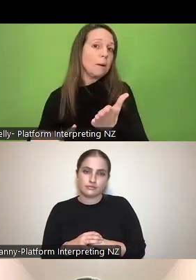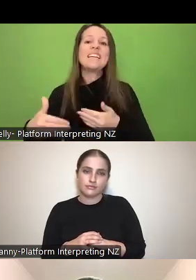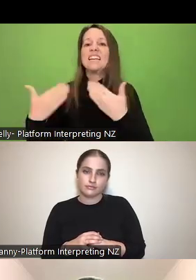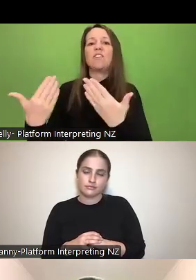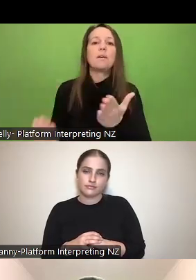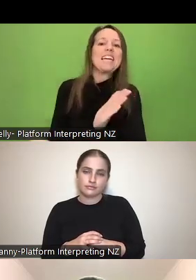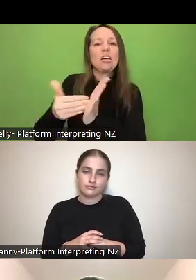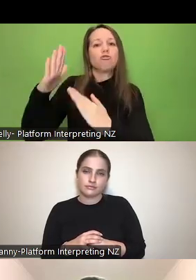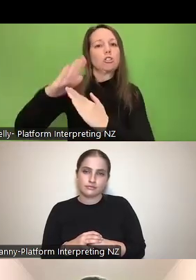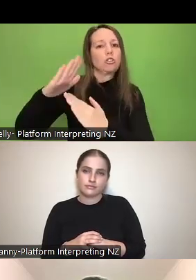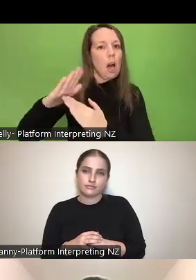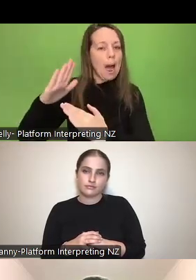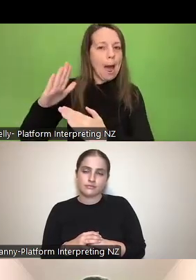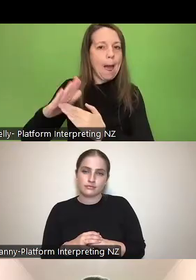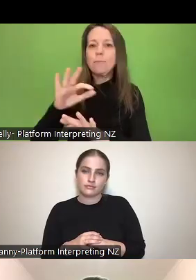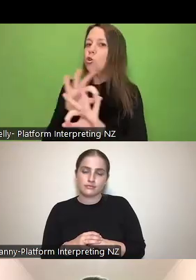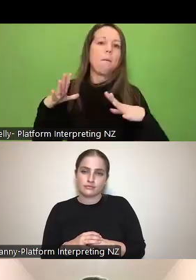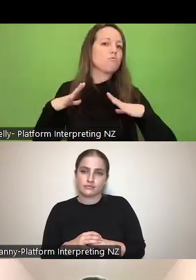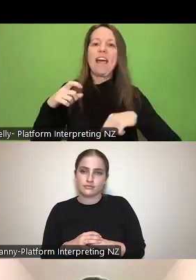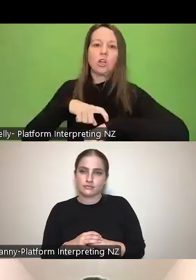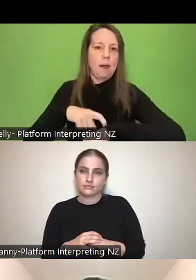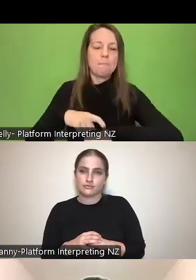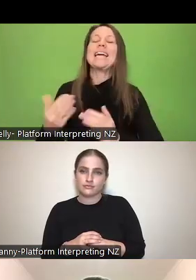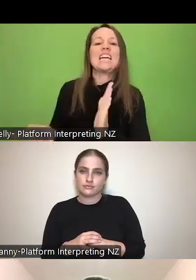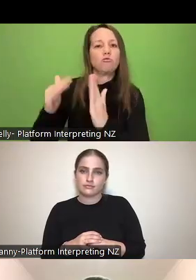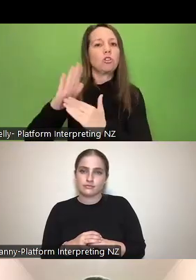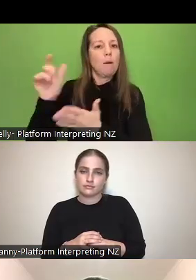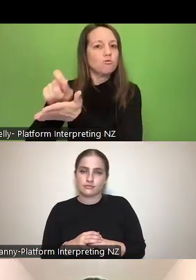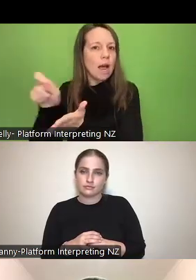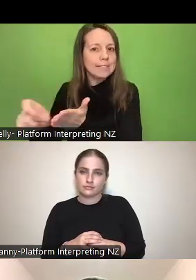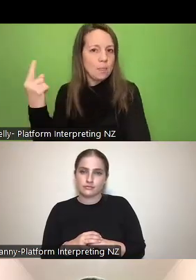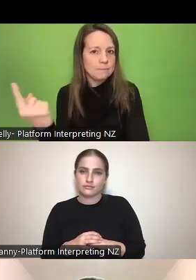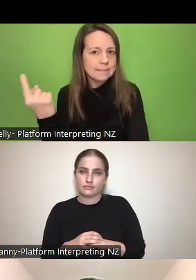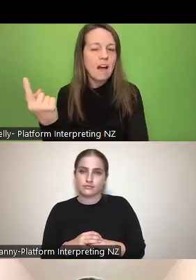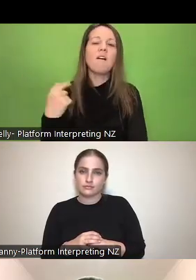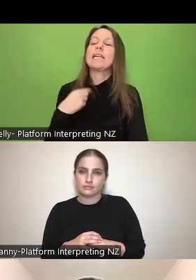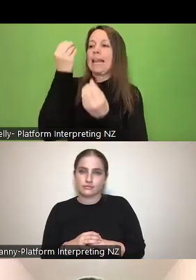And letting people know when breaks are, and how long they are going to be, so you can